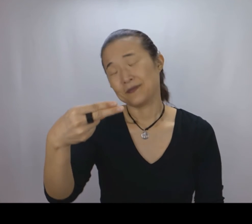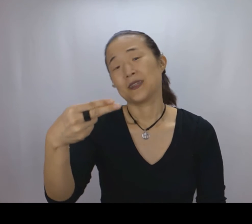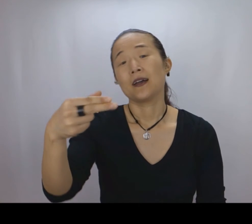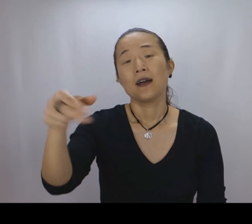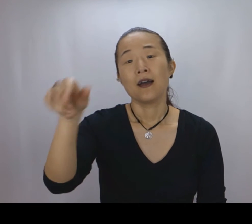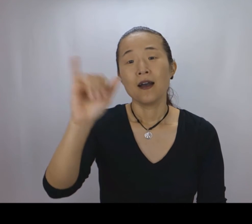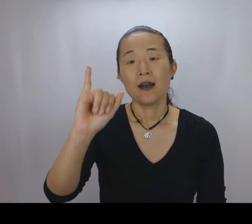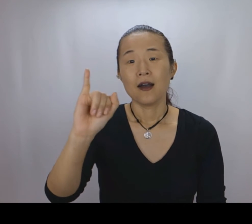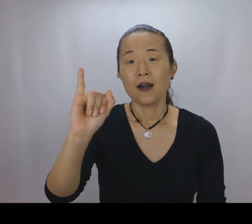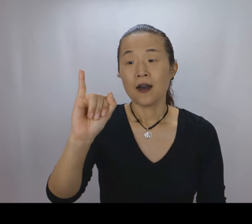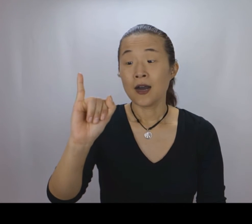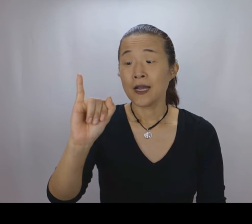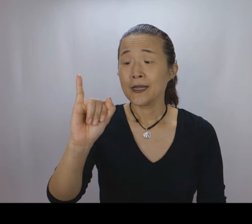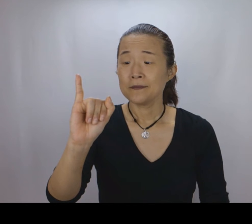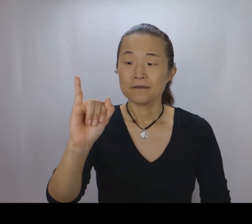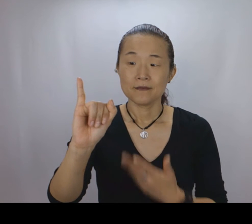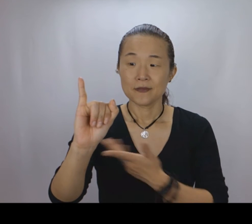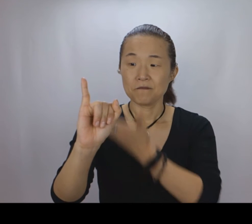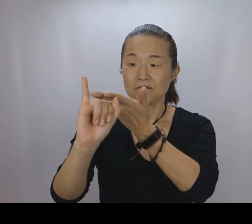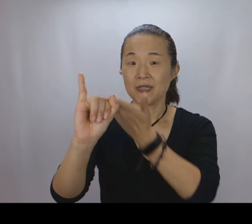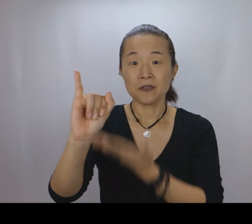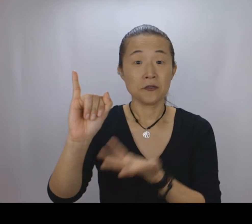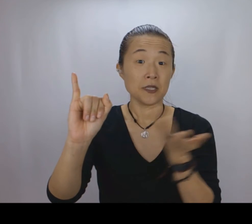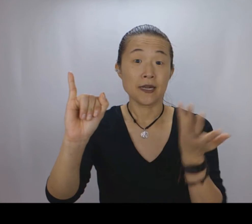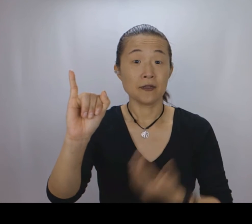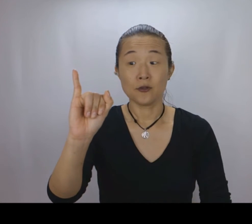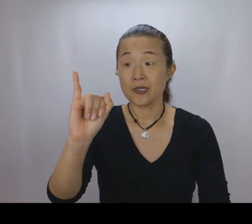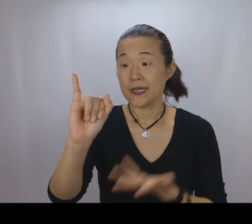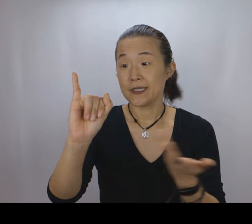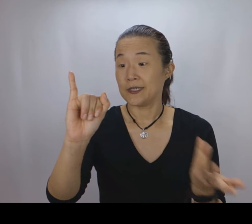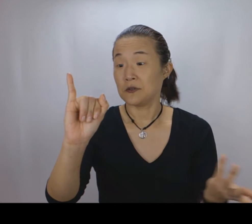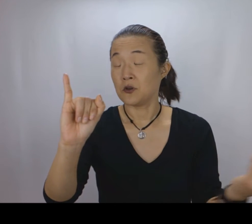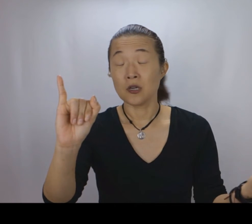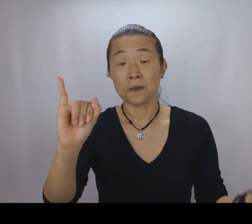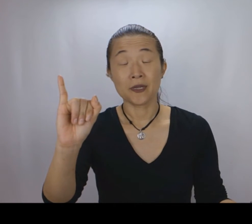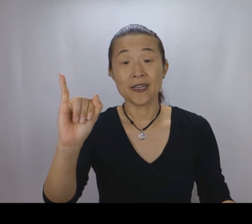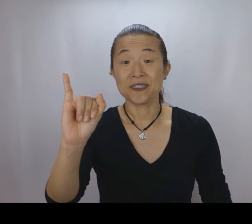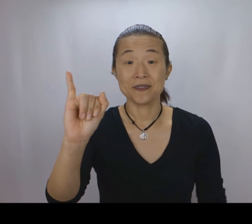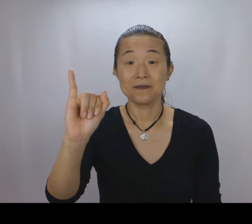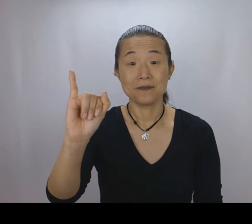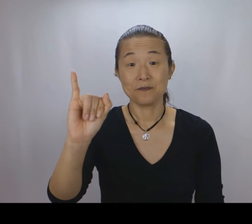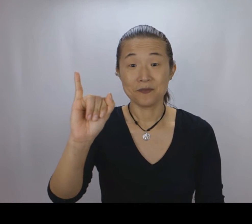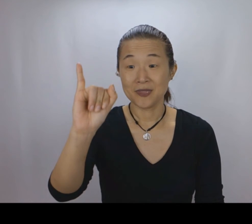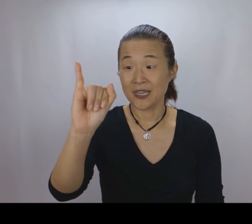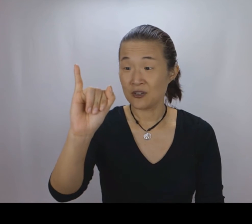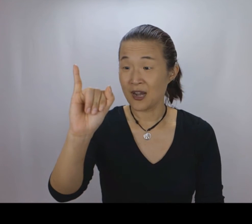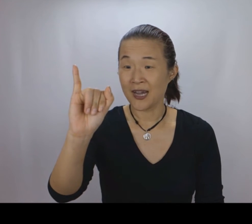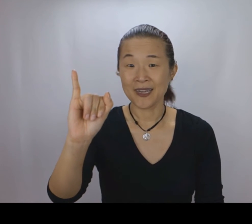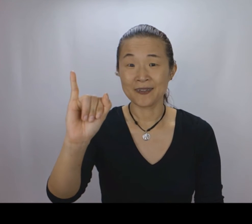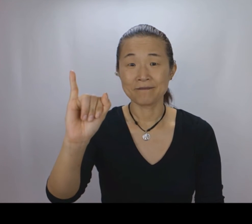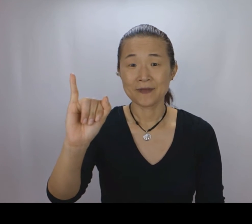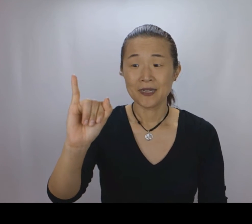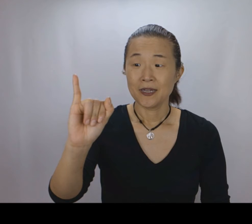I, it looks like a lowercase or uppercase letter "."I